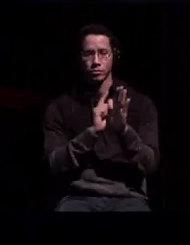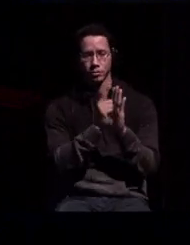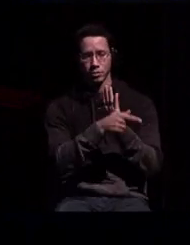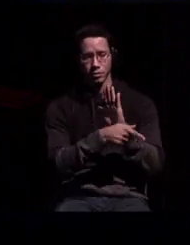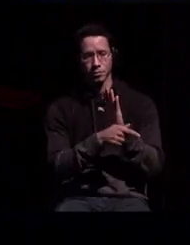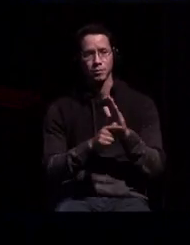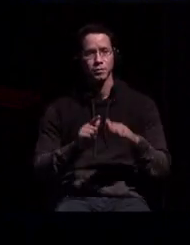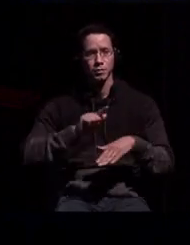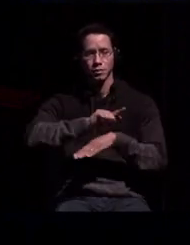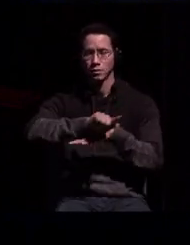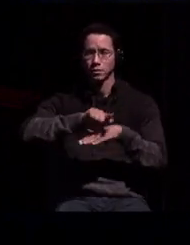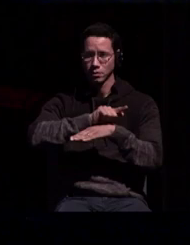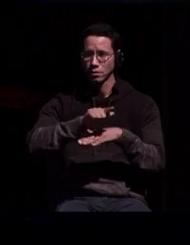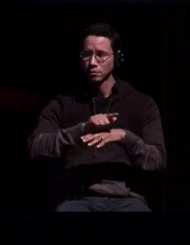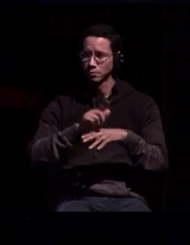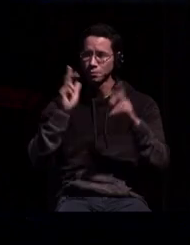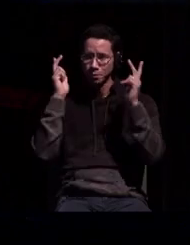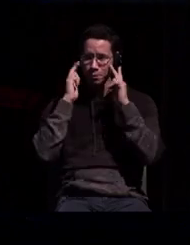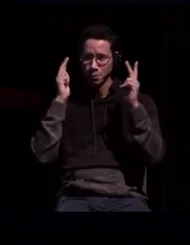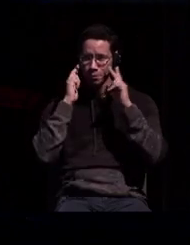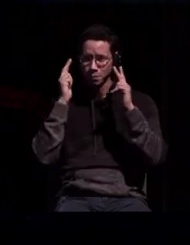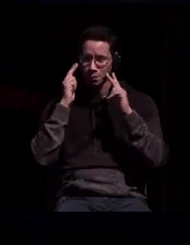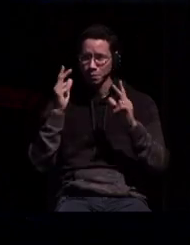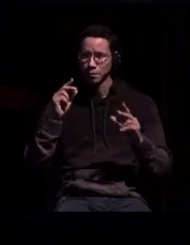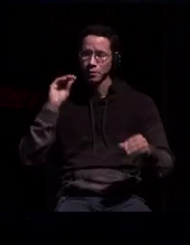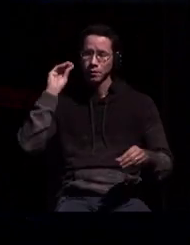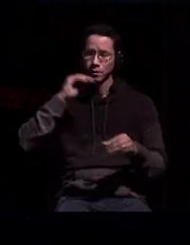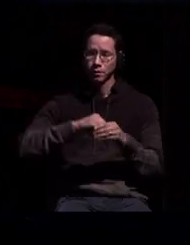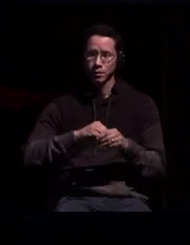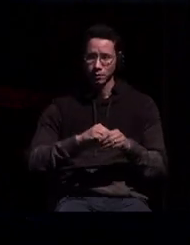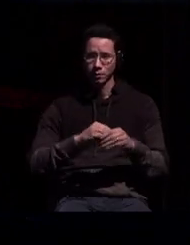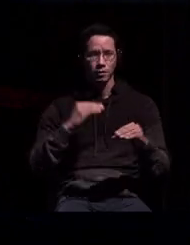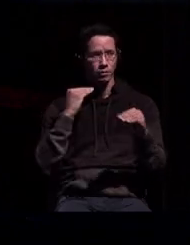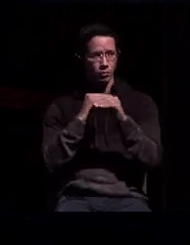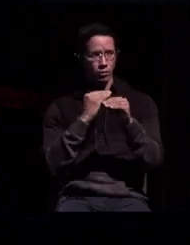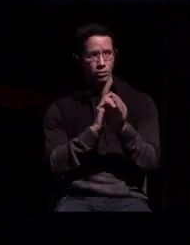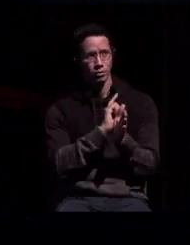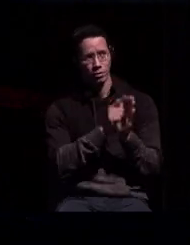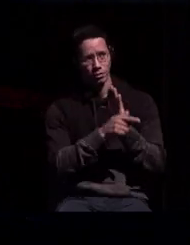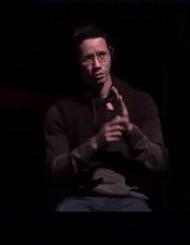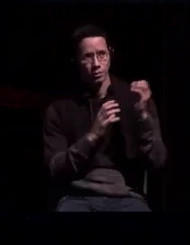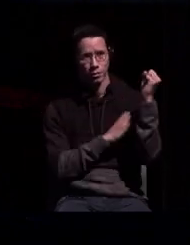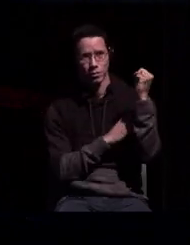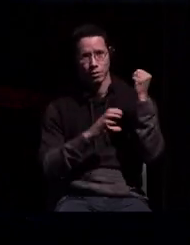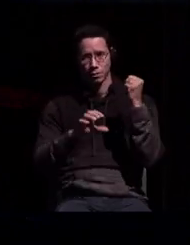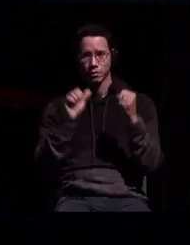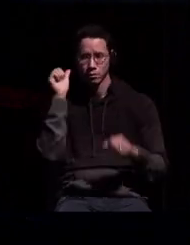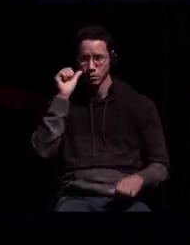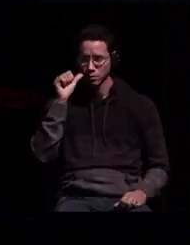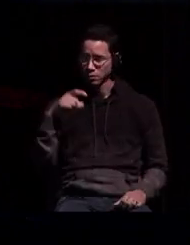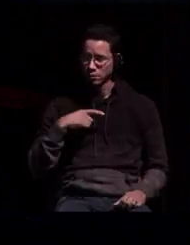within gender equality and women’s empowerment there are many analysis we need to understand